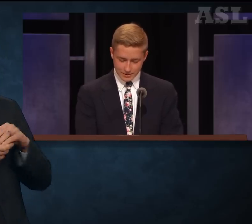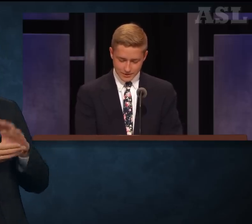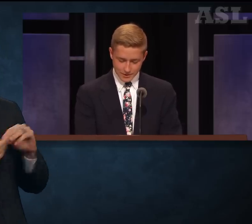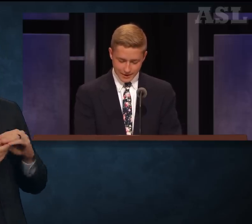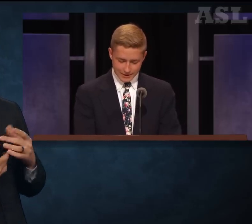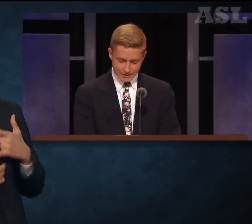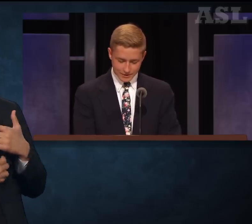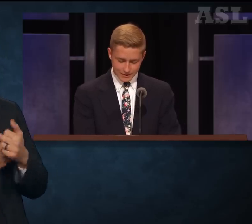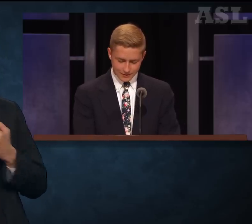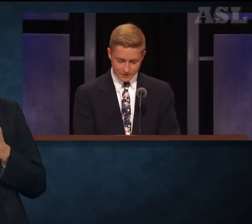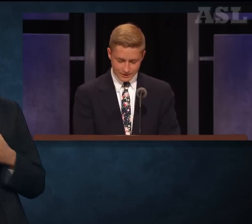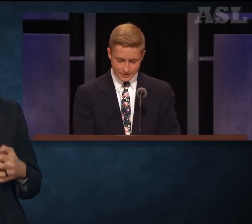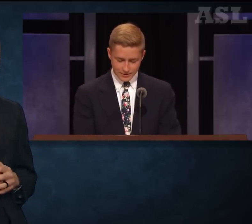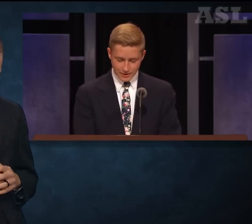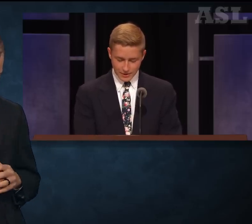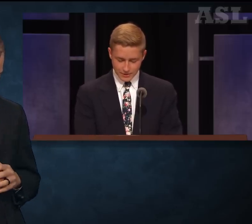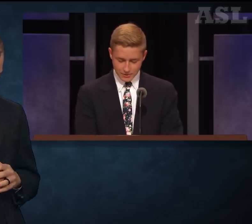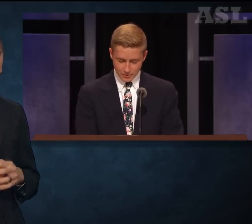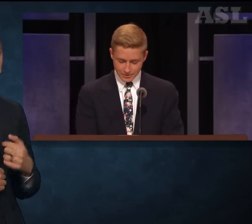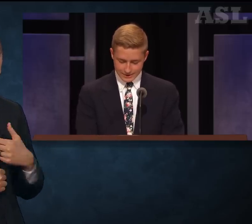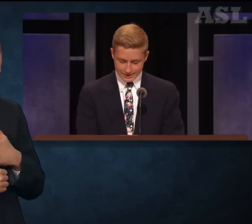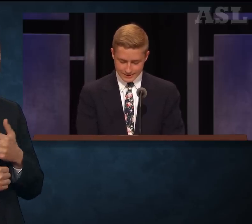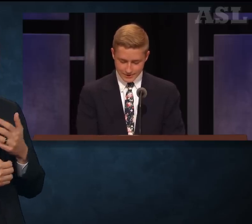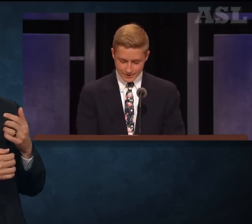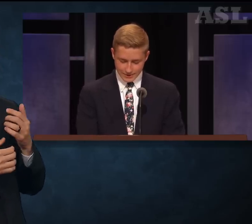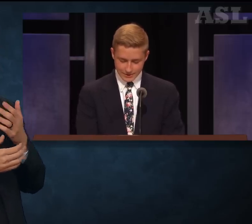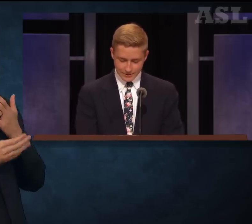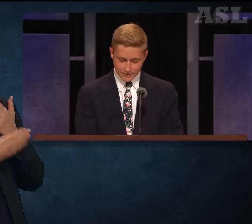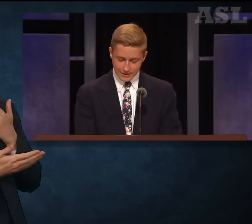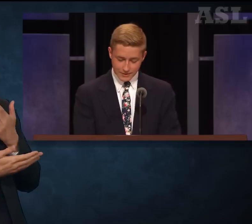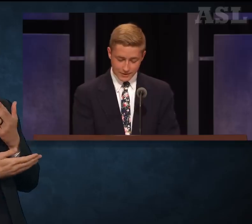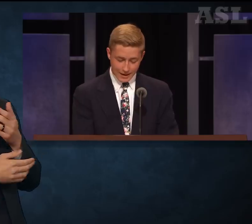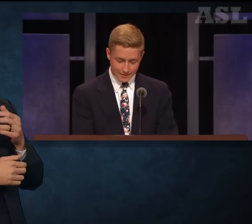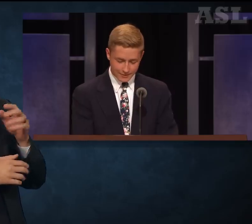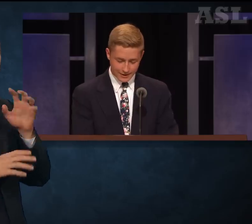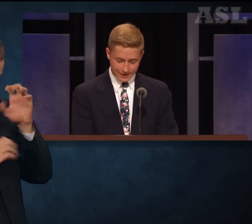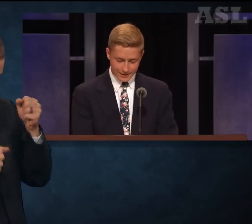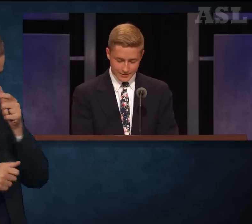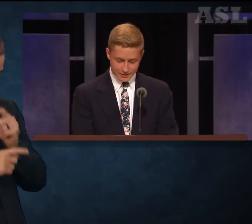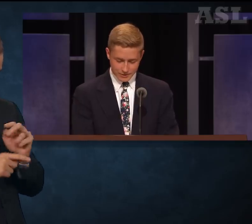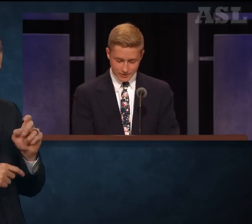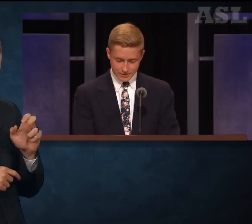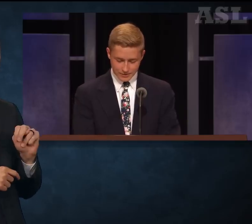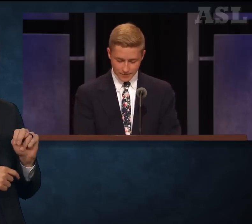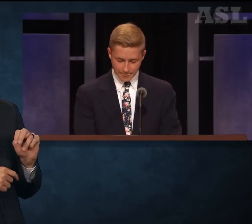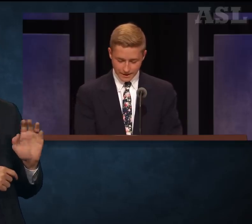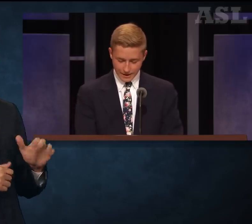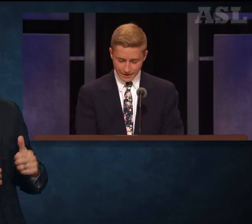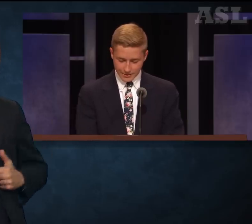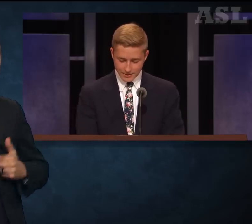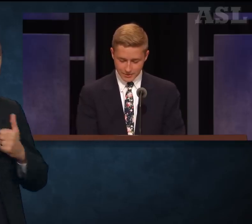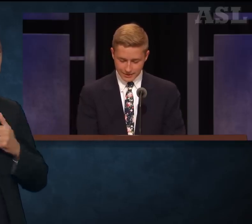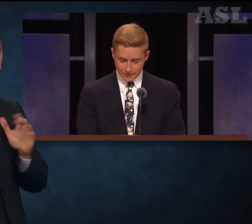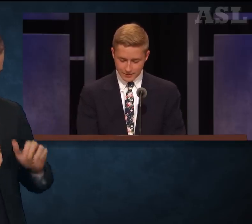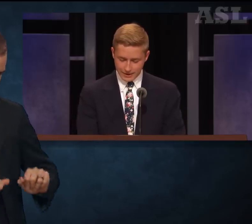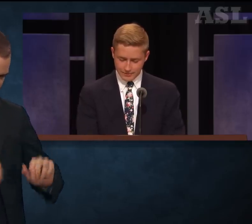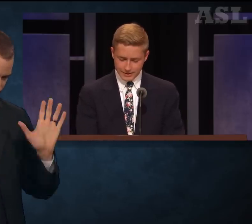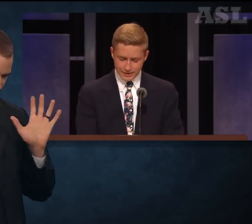RECEIVE THE MESSAGES OF LOVE. WE WOULD ALSO LIKE TO EXPRESS